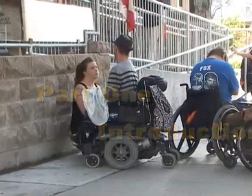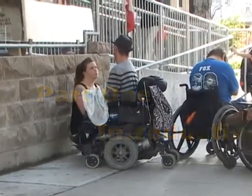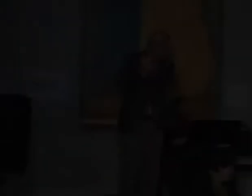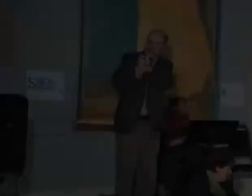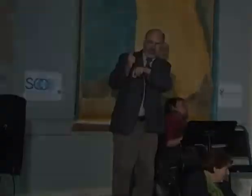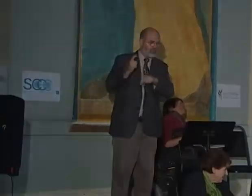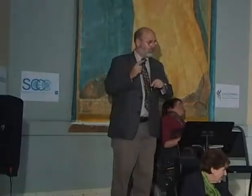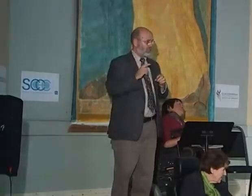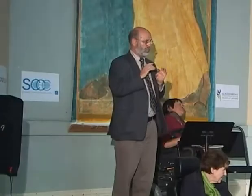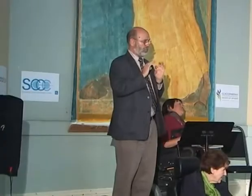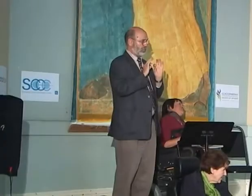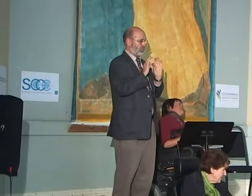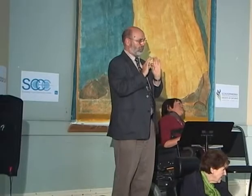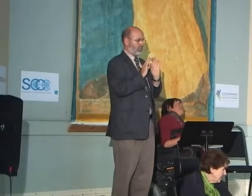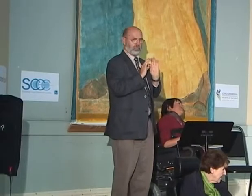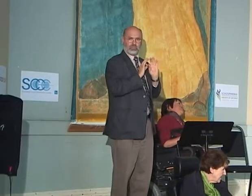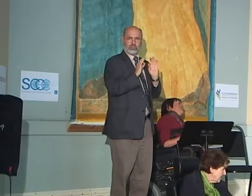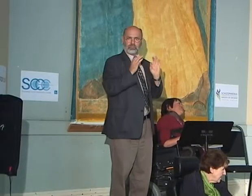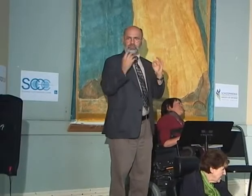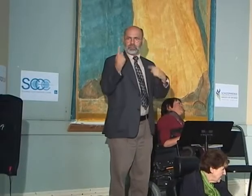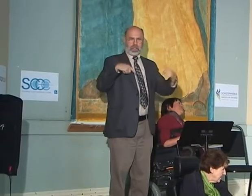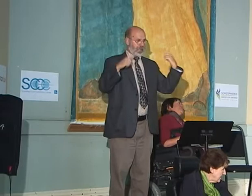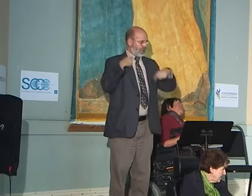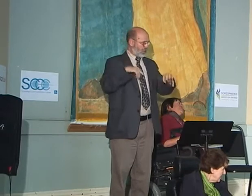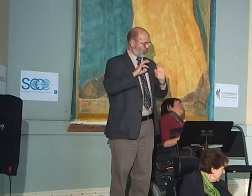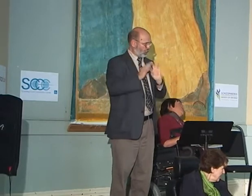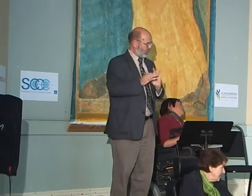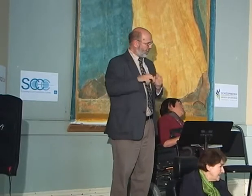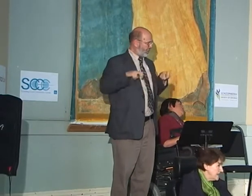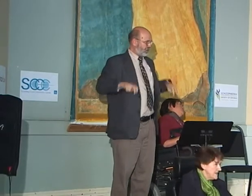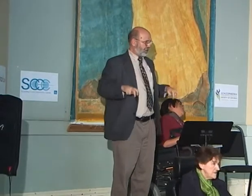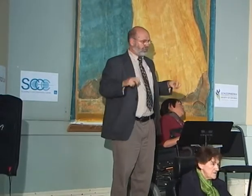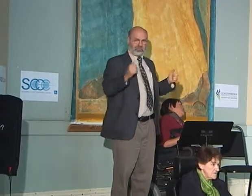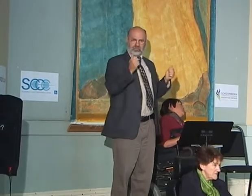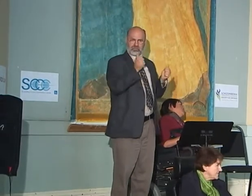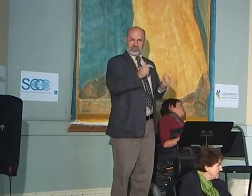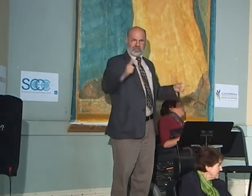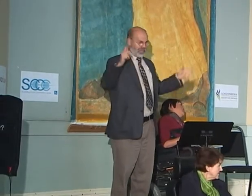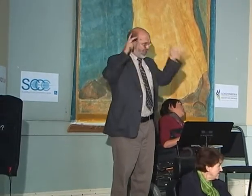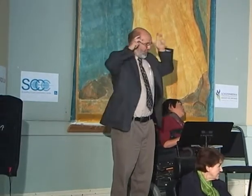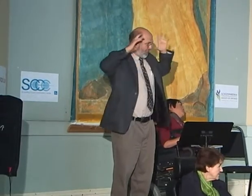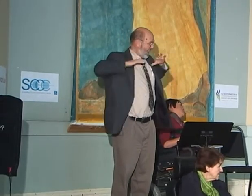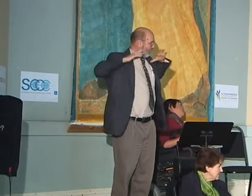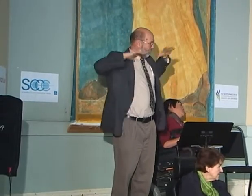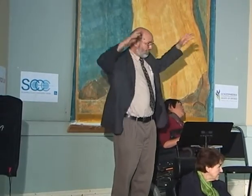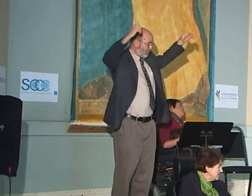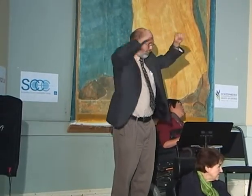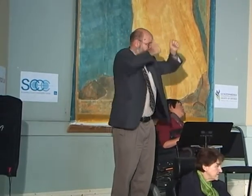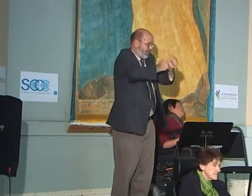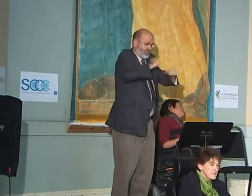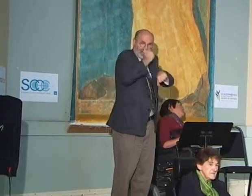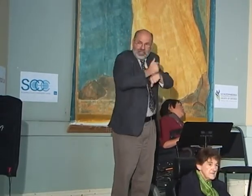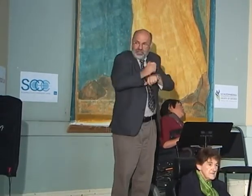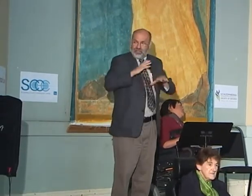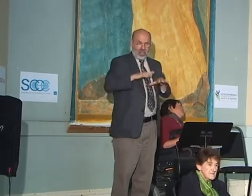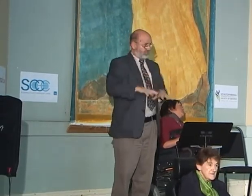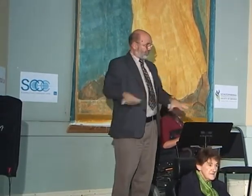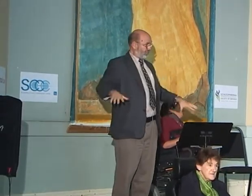[Gary Malkowski, through interpreter] Technical setup is working? Um, our captioning, signing... People can hear? They can see? Everything okay?